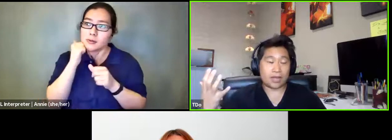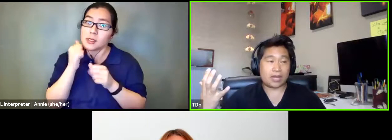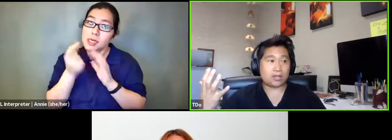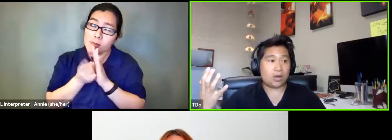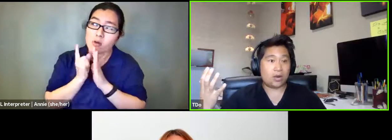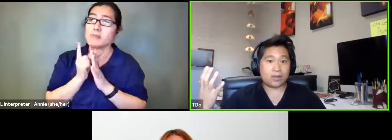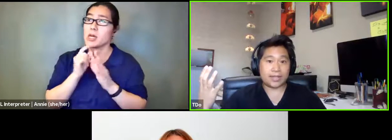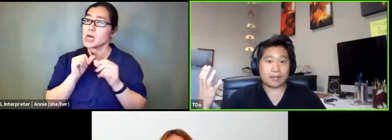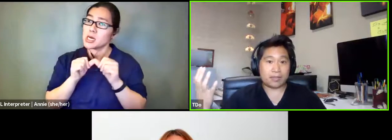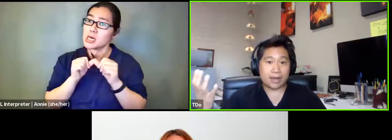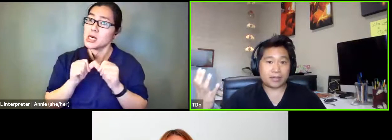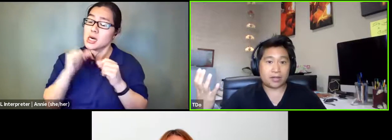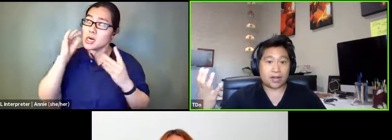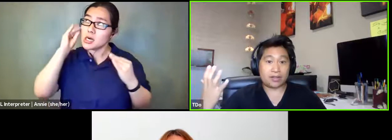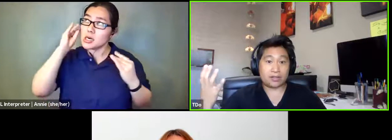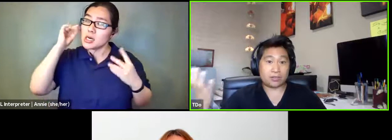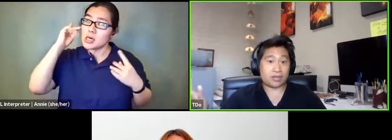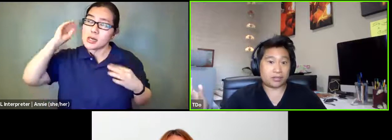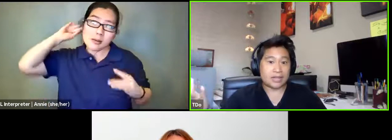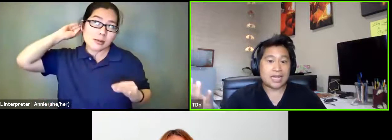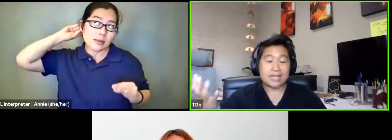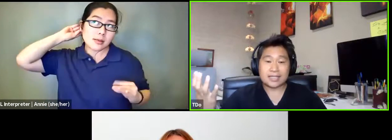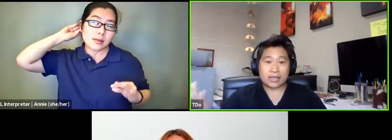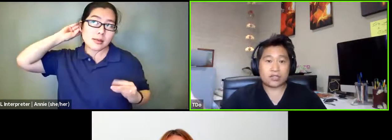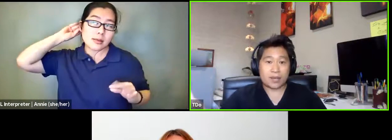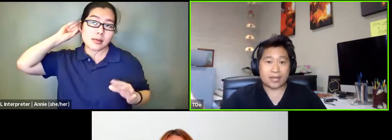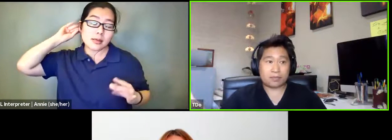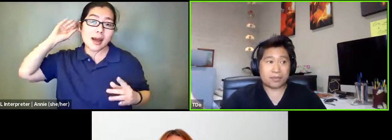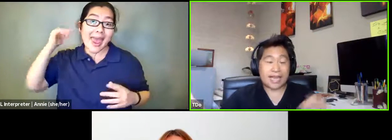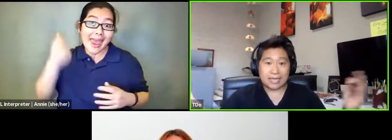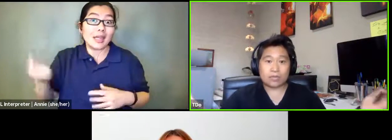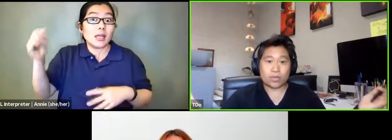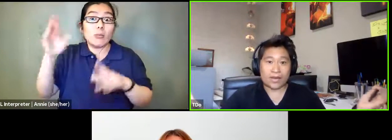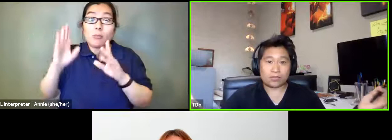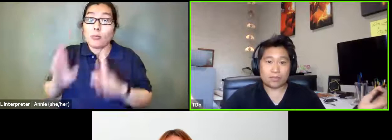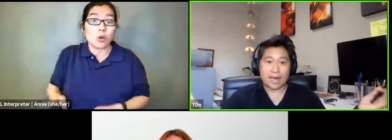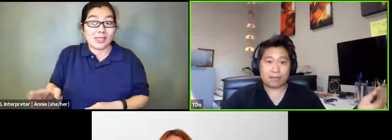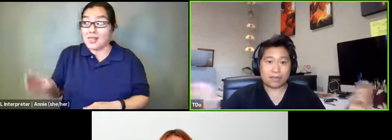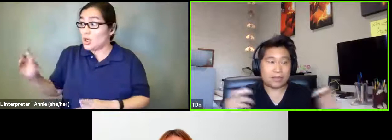face or take a pipe to her is real. Sounds dramatic but that is what has been happening.